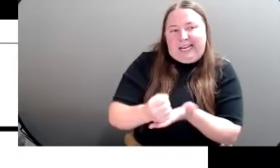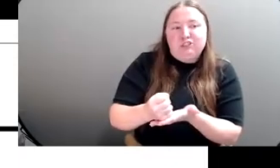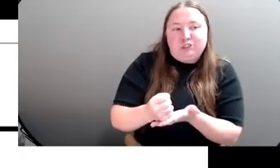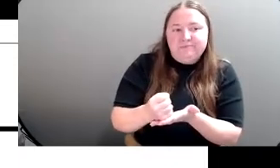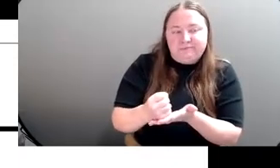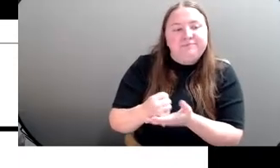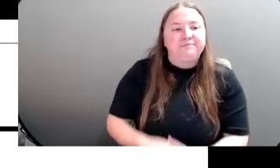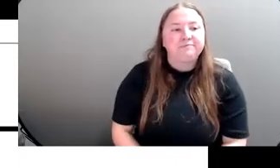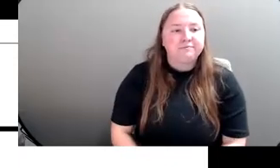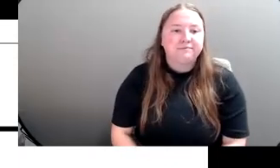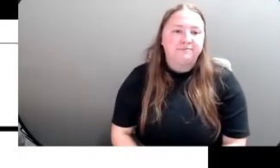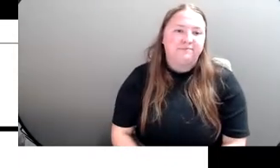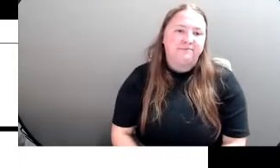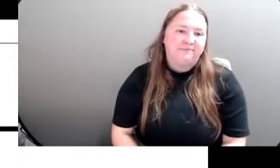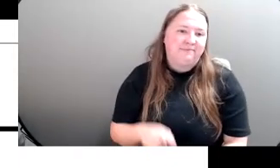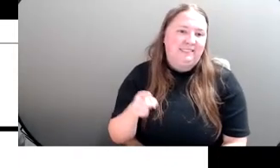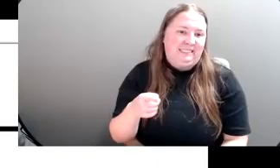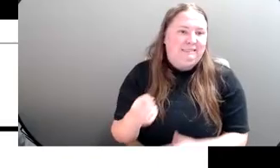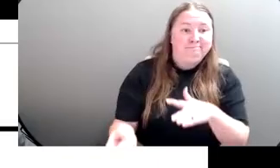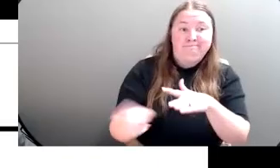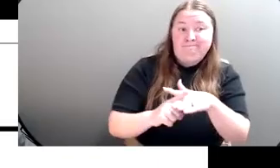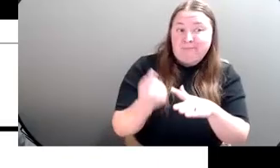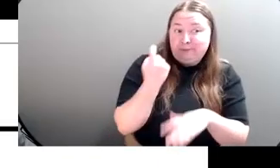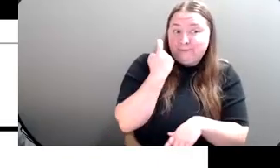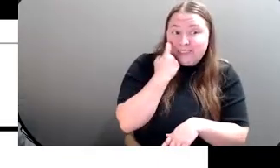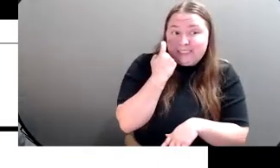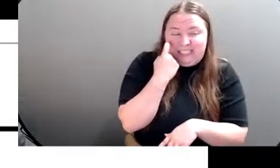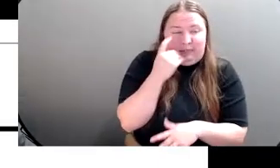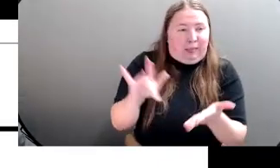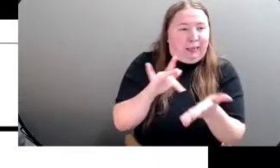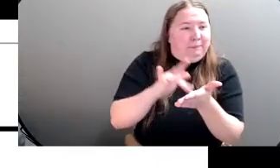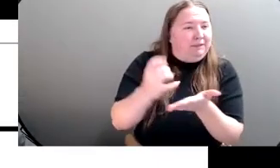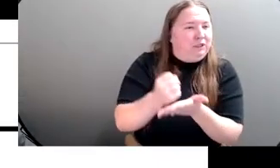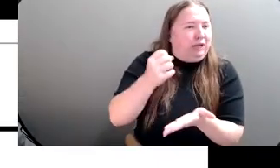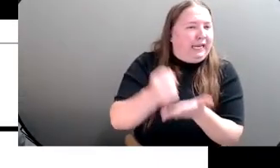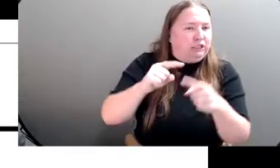So this is something that has come up recently, and we're in the middle of our accreditation cycle.